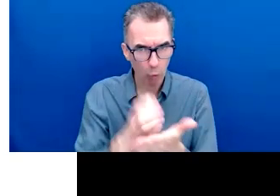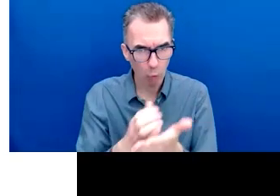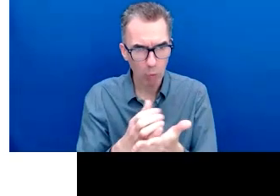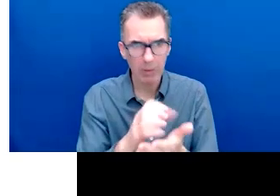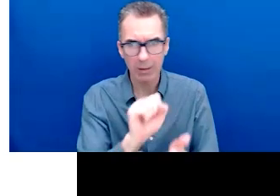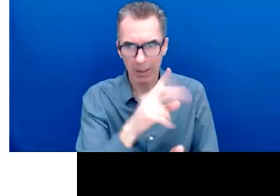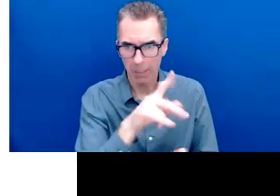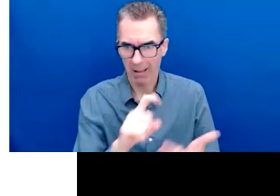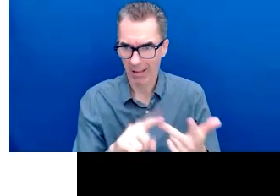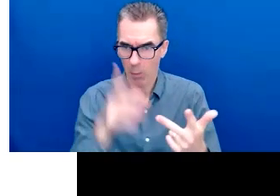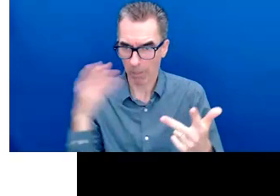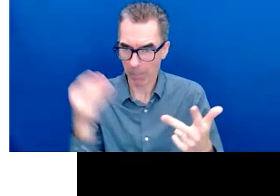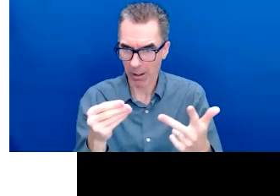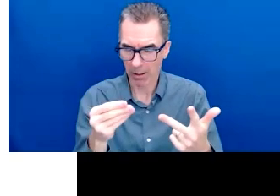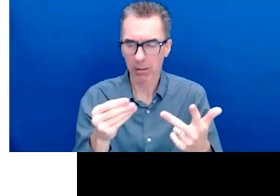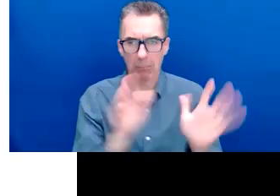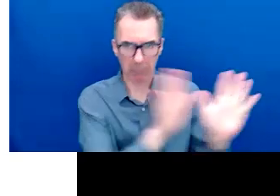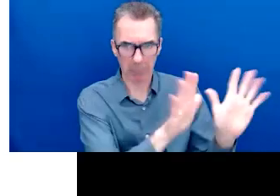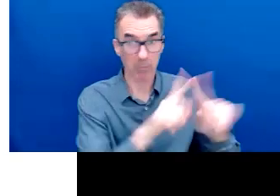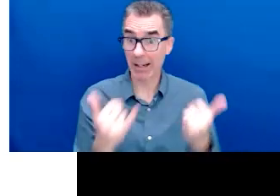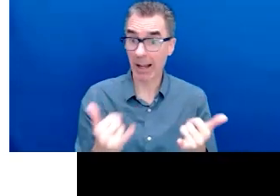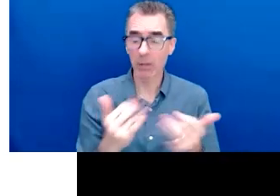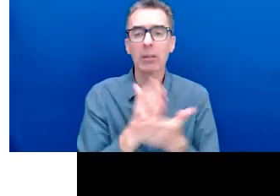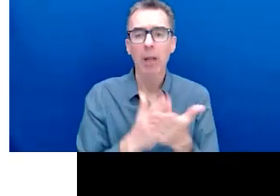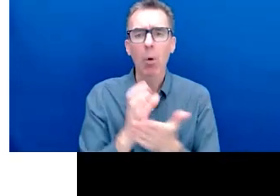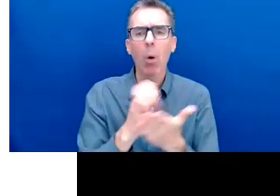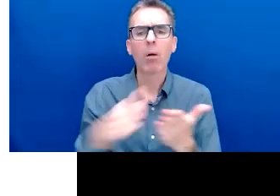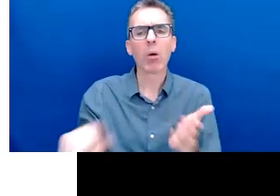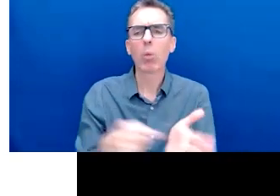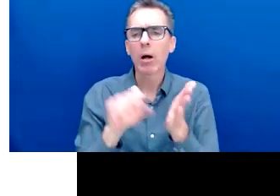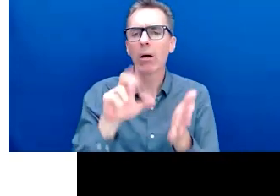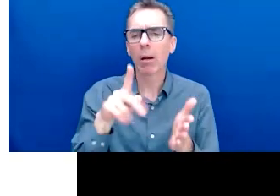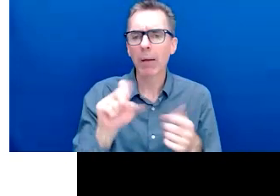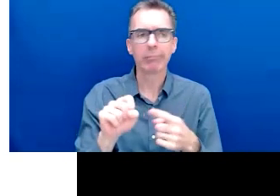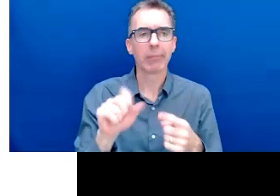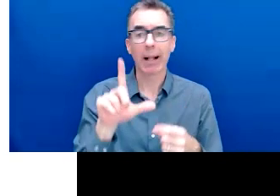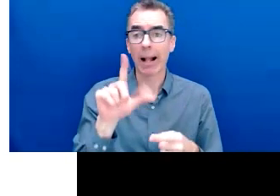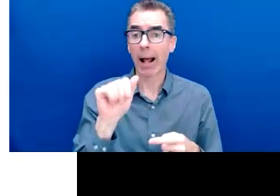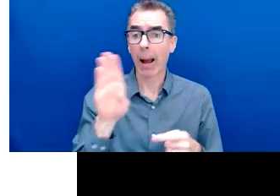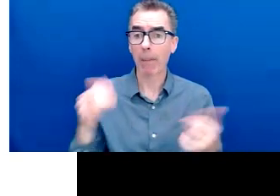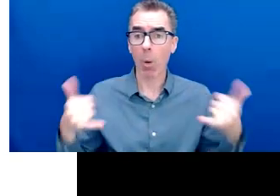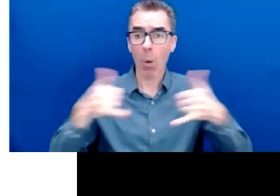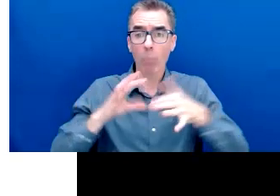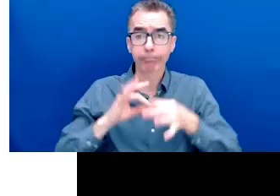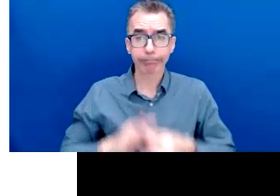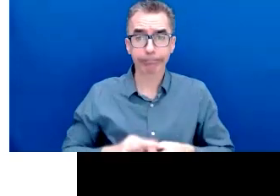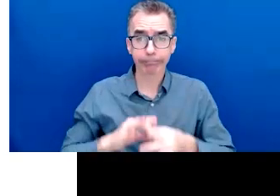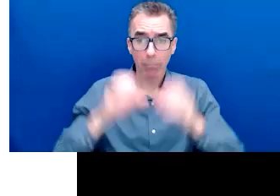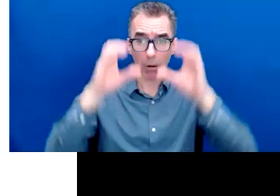or the extra things that some courses require. So things like lab coats, goggles, calculators, if it's an art course,